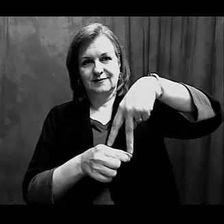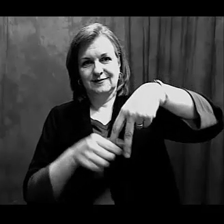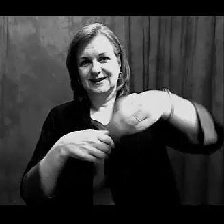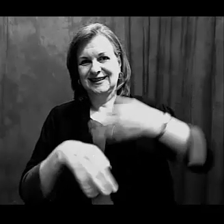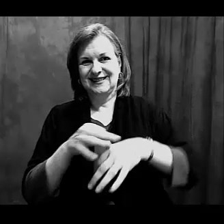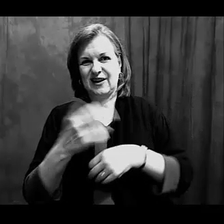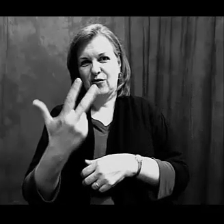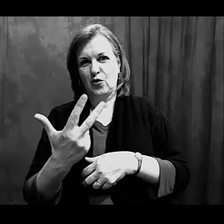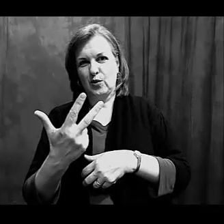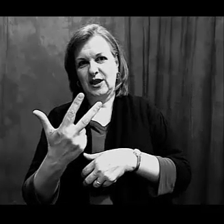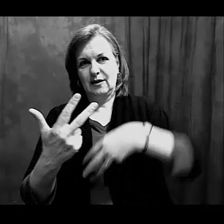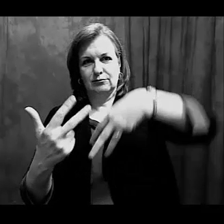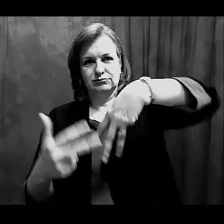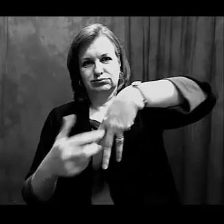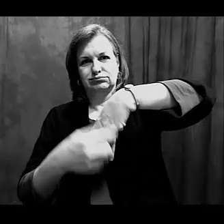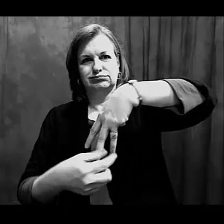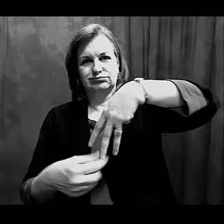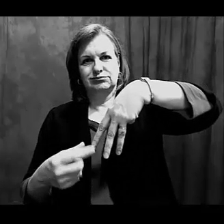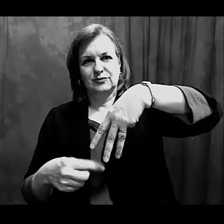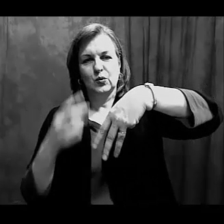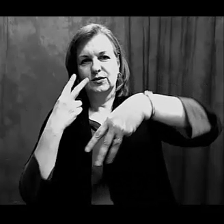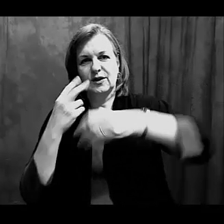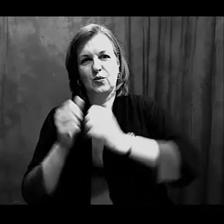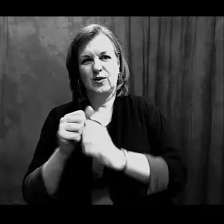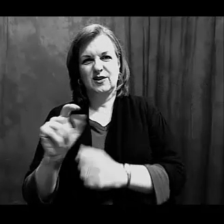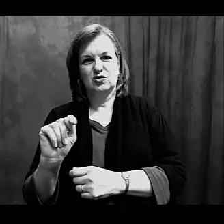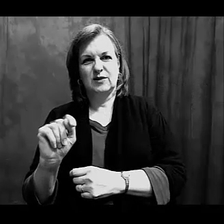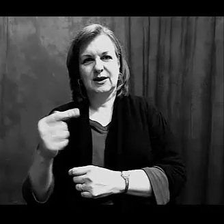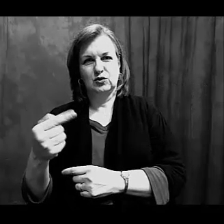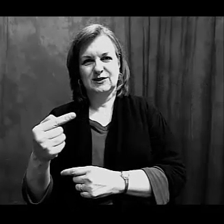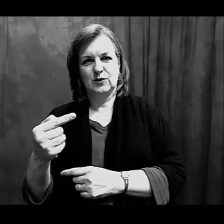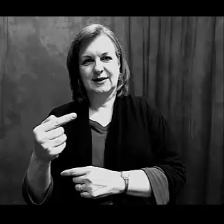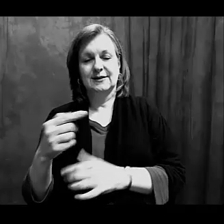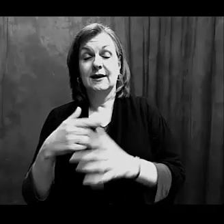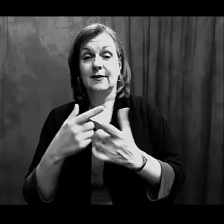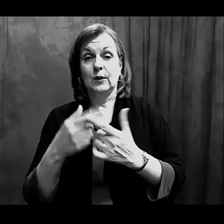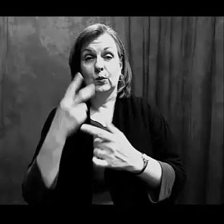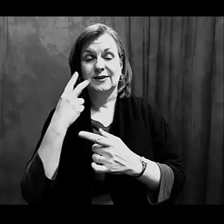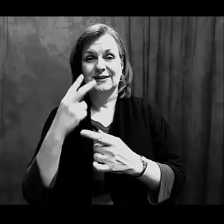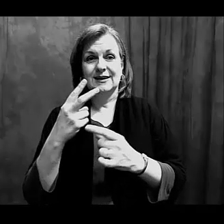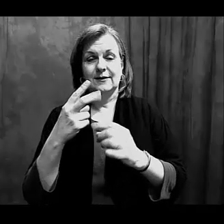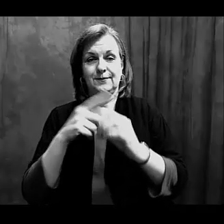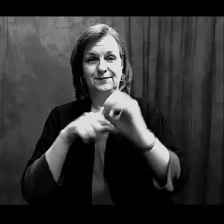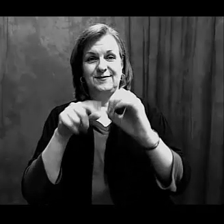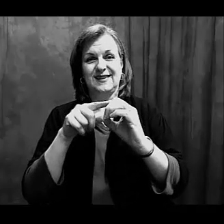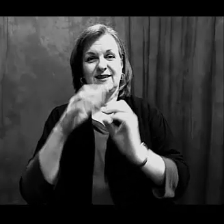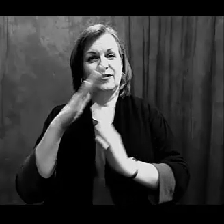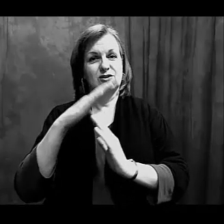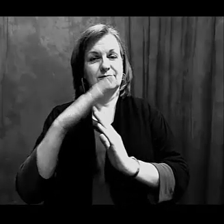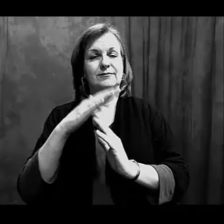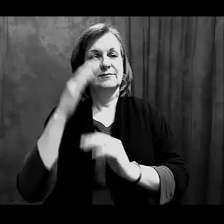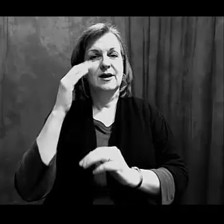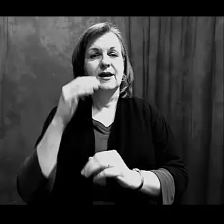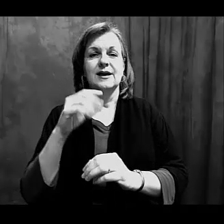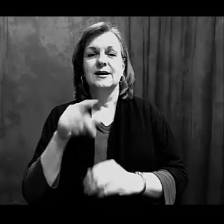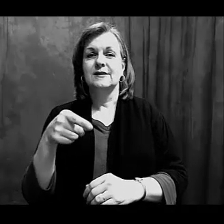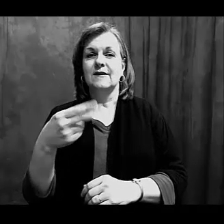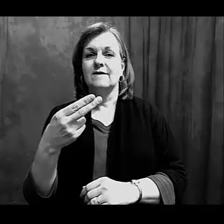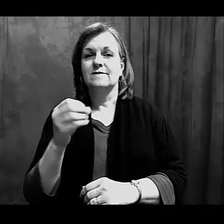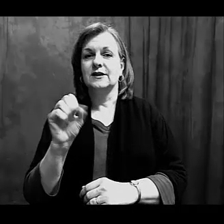instead of the 3 that we saw in triglycerides and we're going to see a phosphate